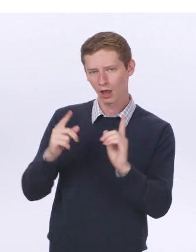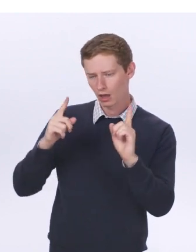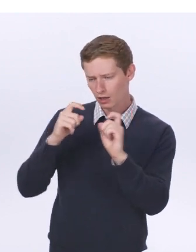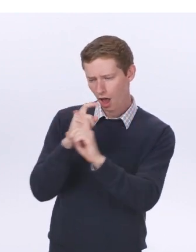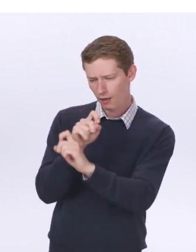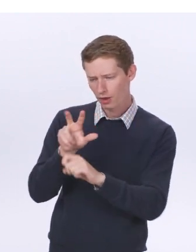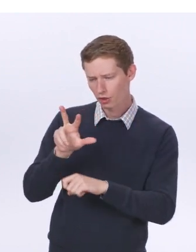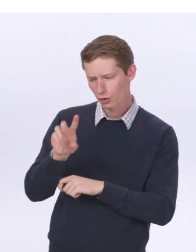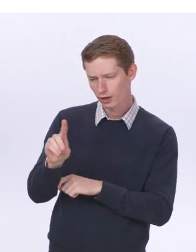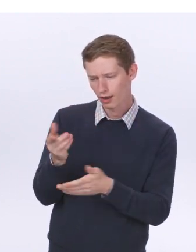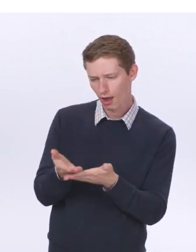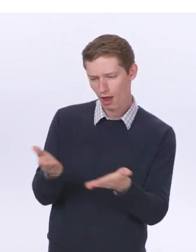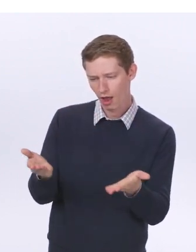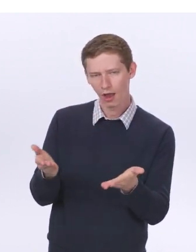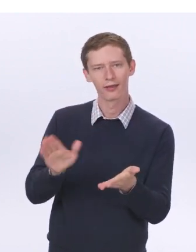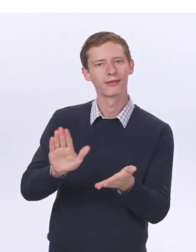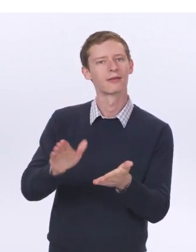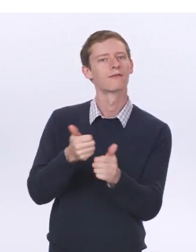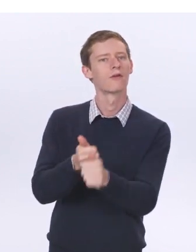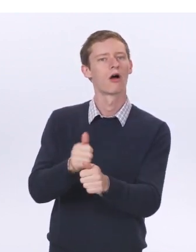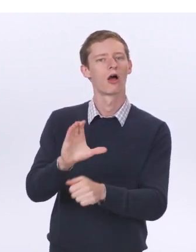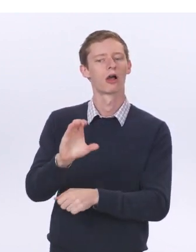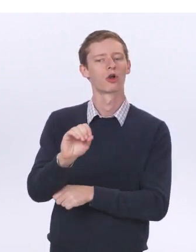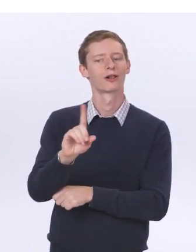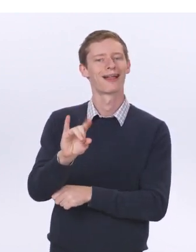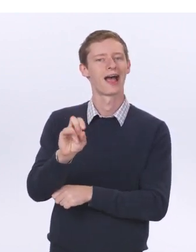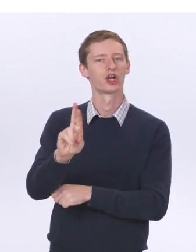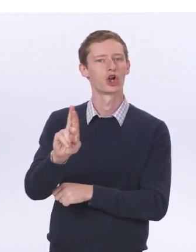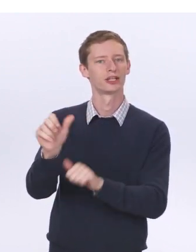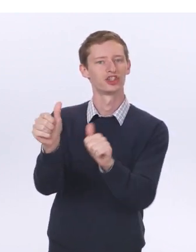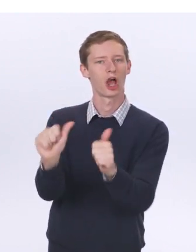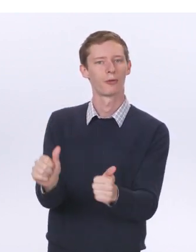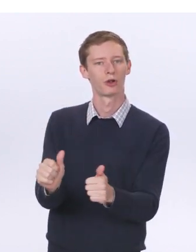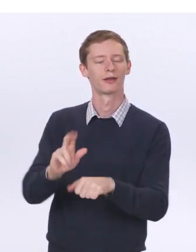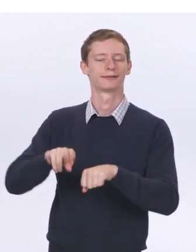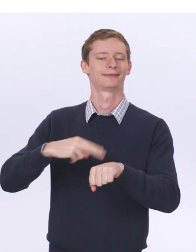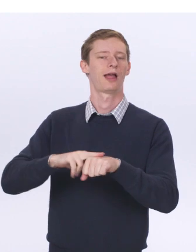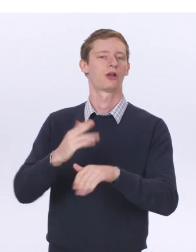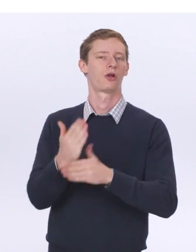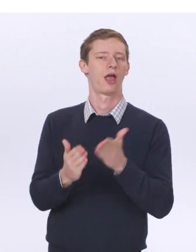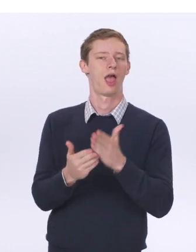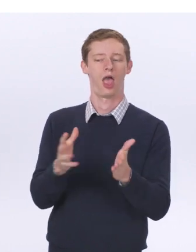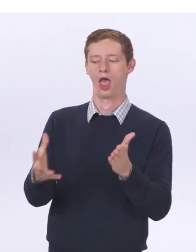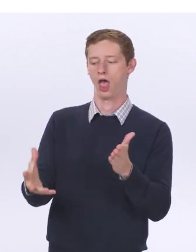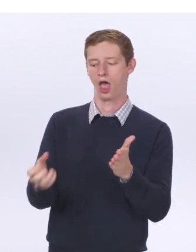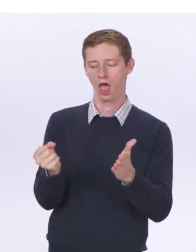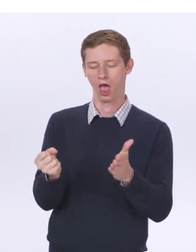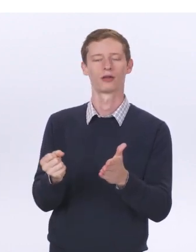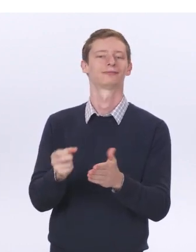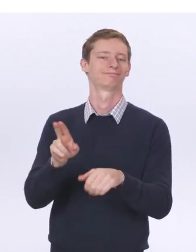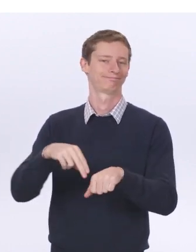resulting in natural hand poses when the grab is triggered. Hand grab allows you to specify different hand poses